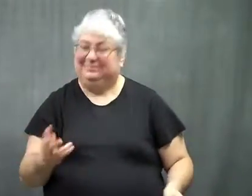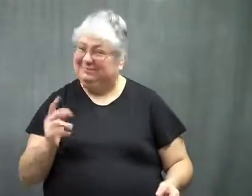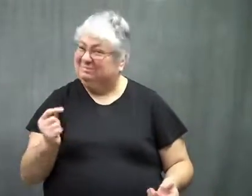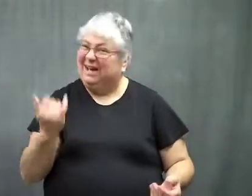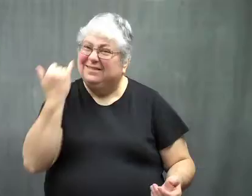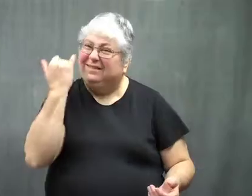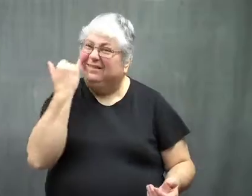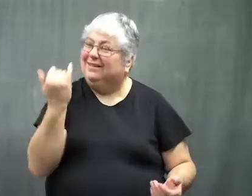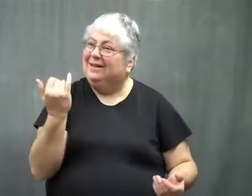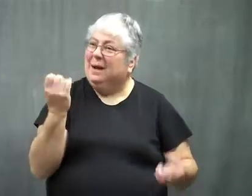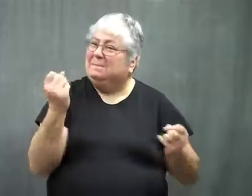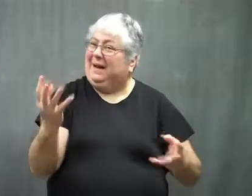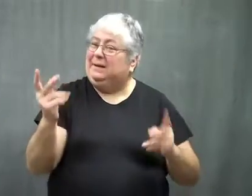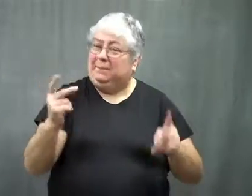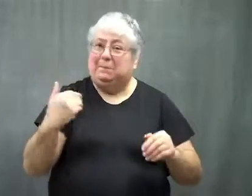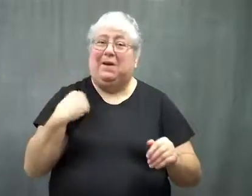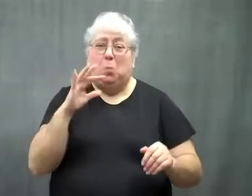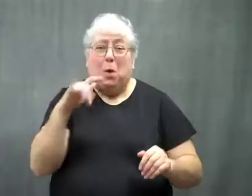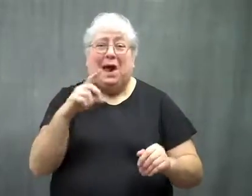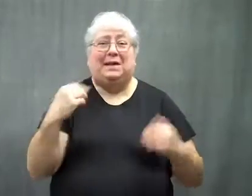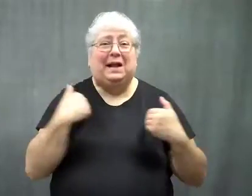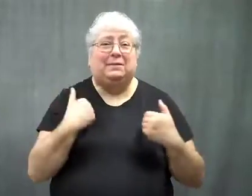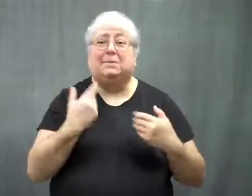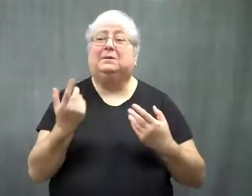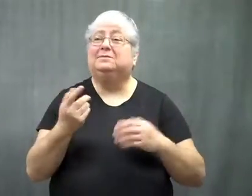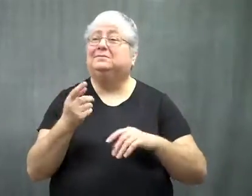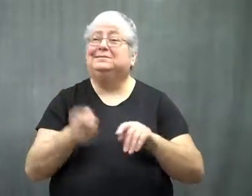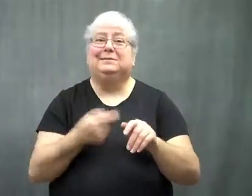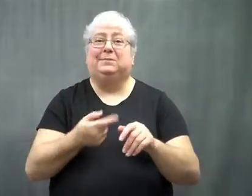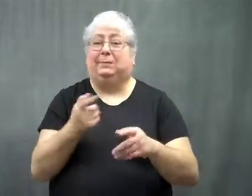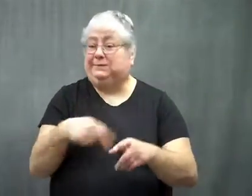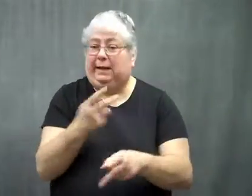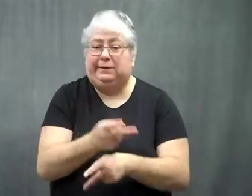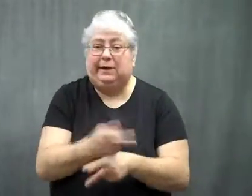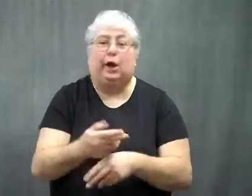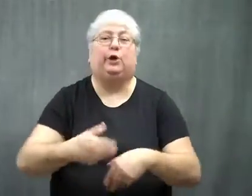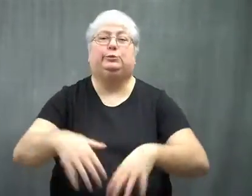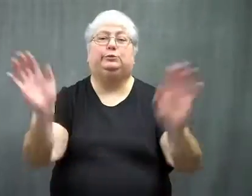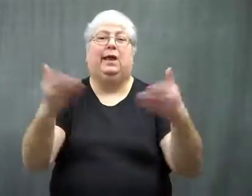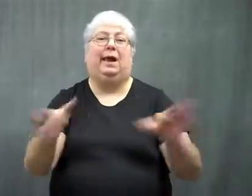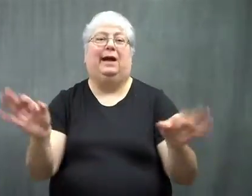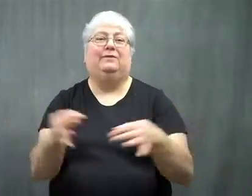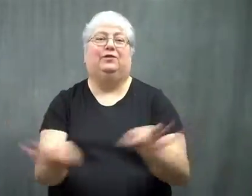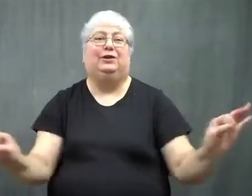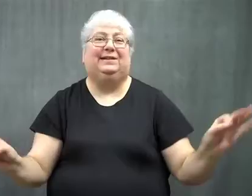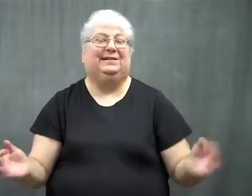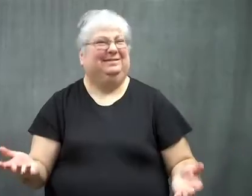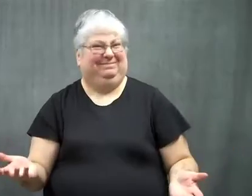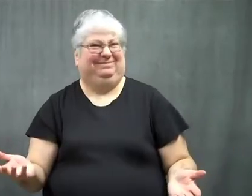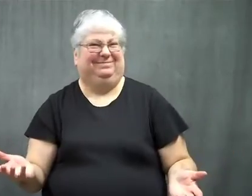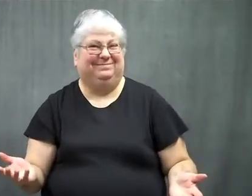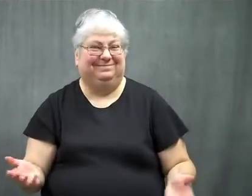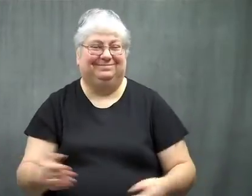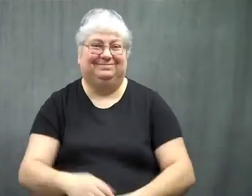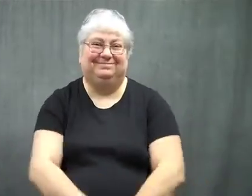It happens, people have exotic animals then let them go when they can't care for them anymore.